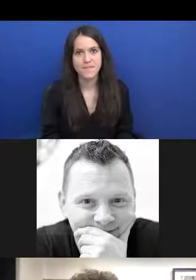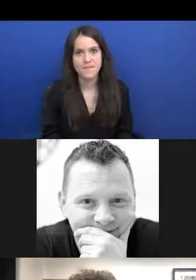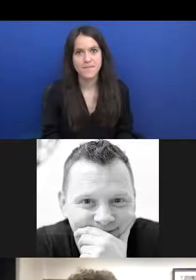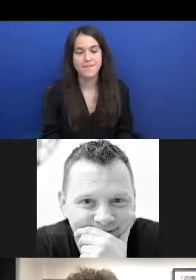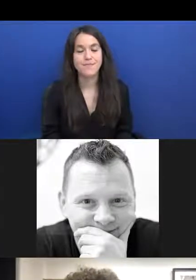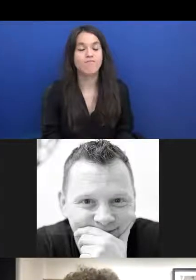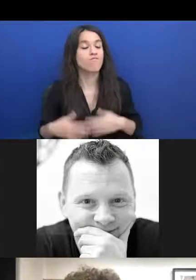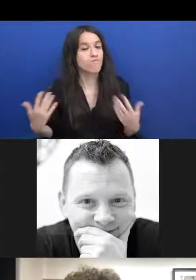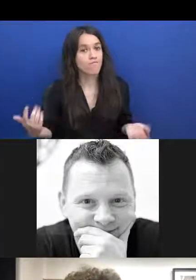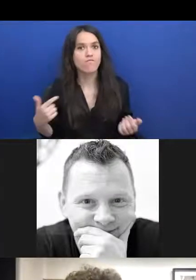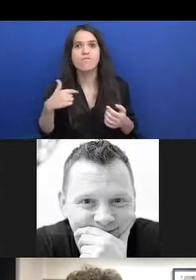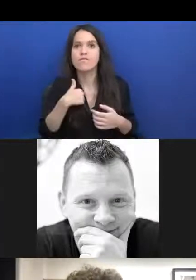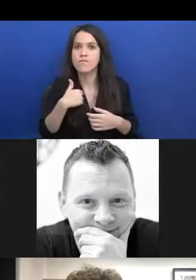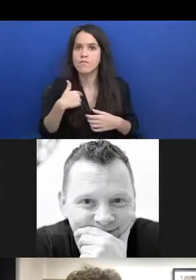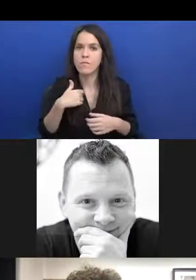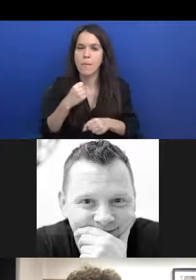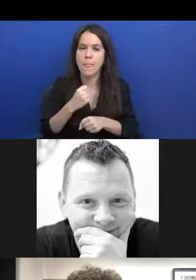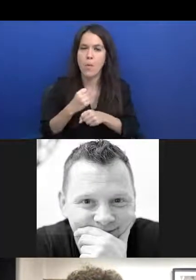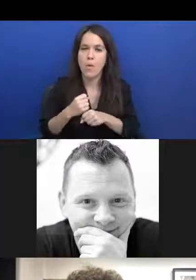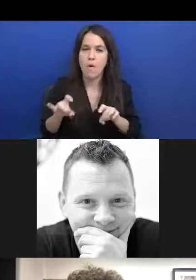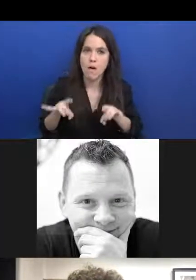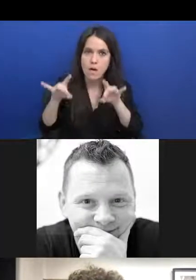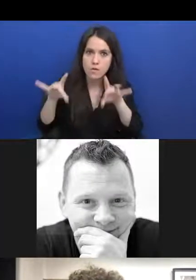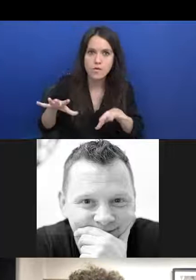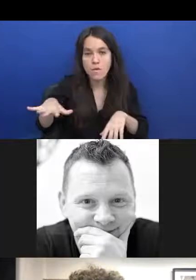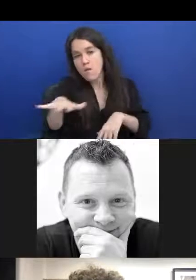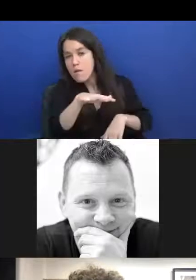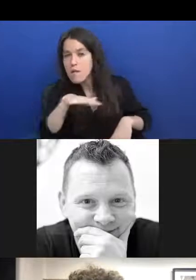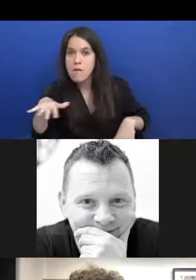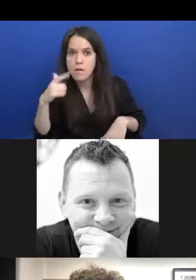communities is that why do we seem to have a lot of different indigenous languages spoken